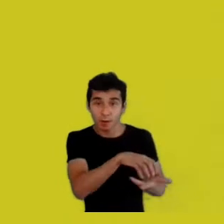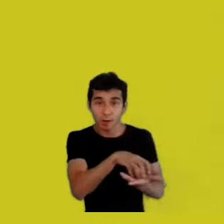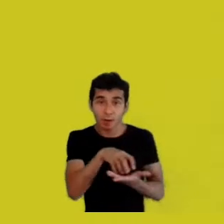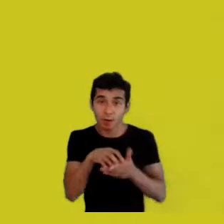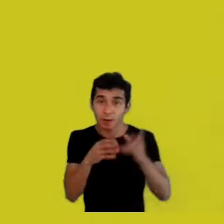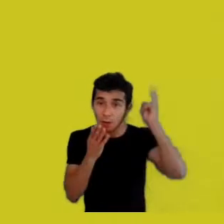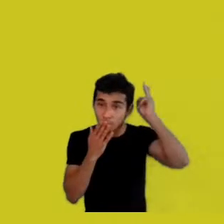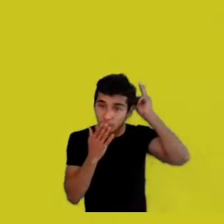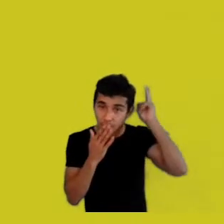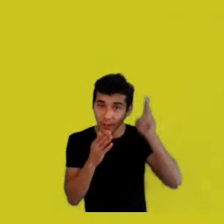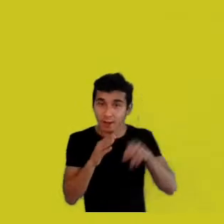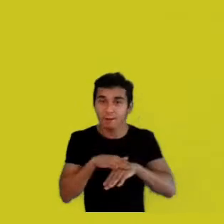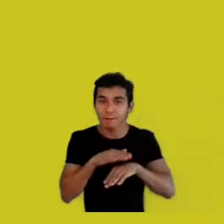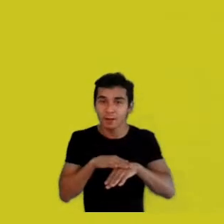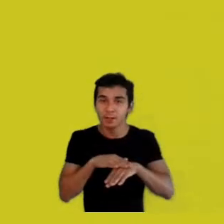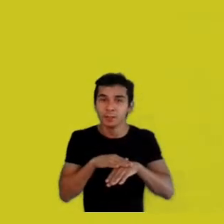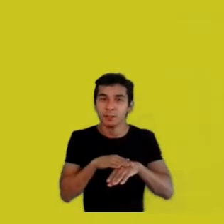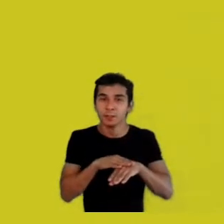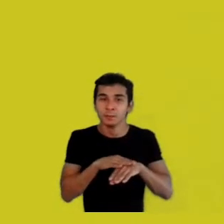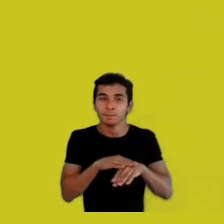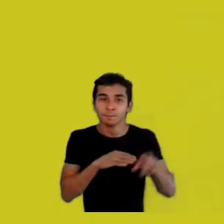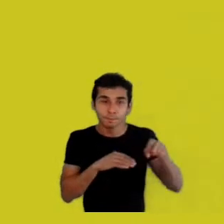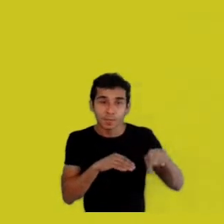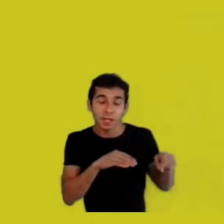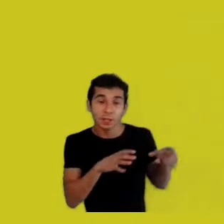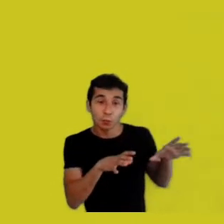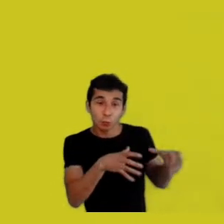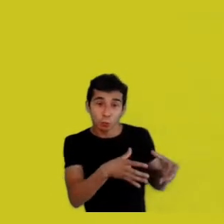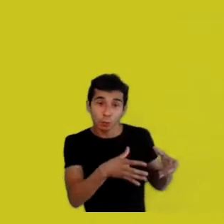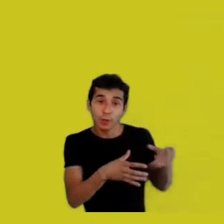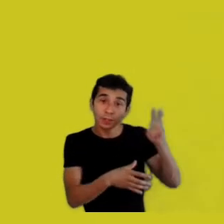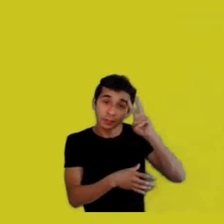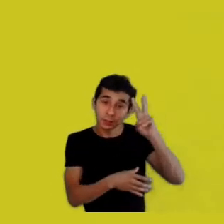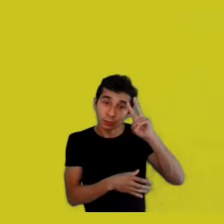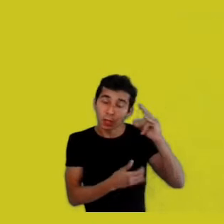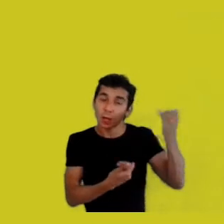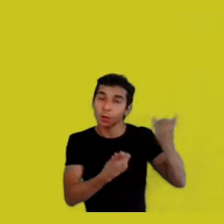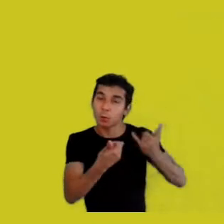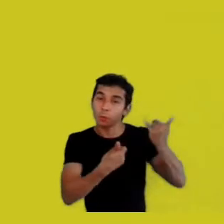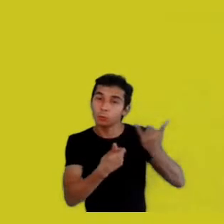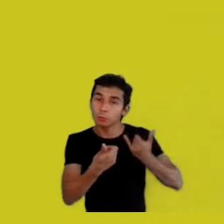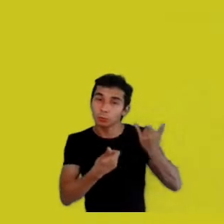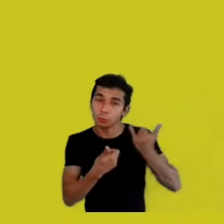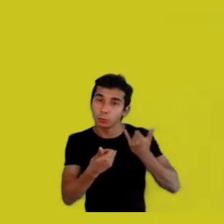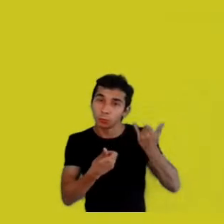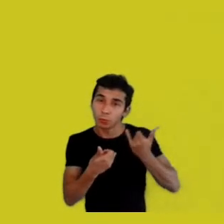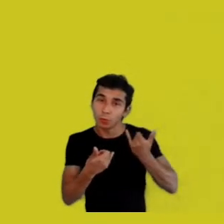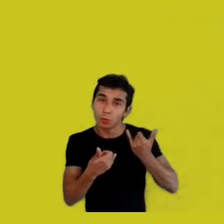where they’d tell one of the stories they told us through scenes,